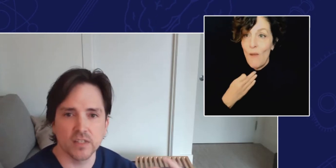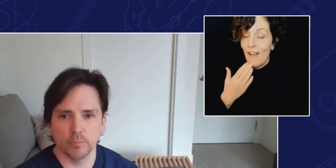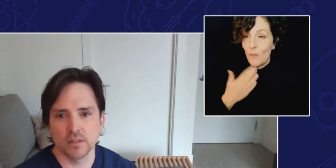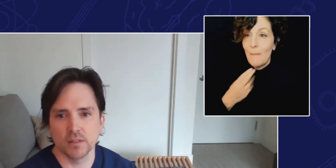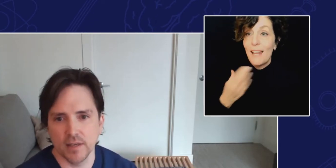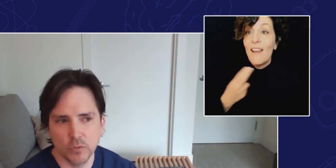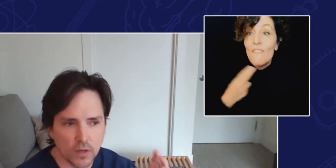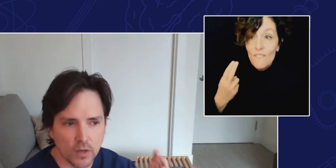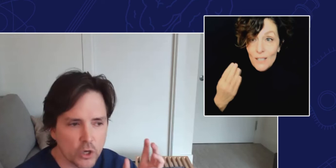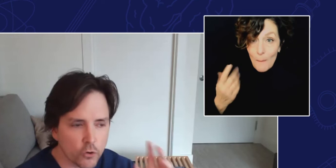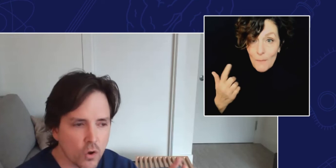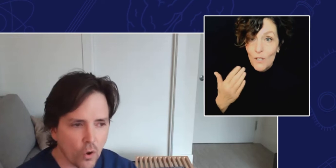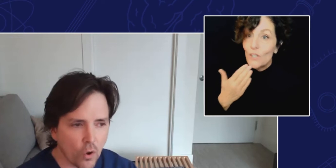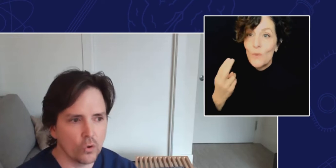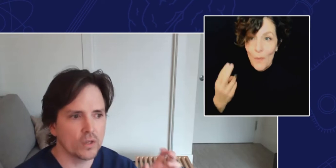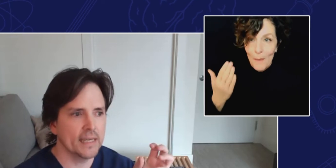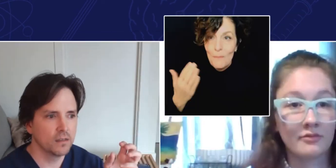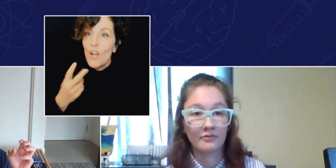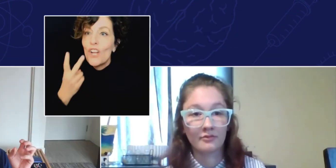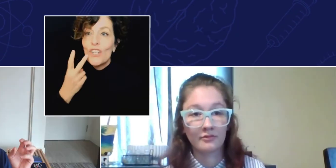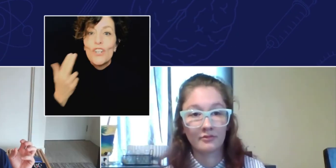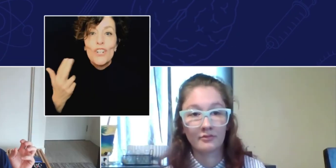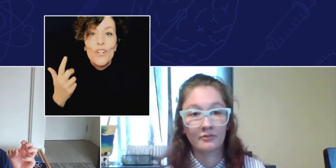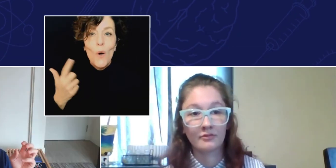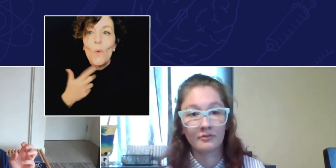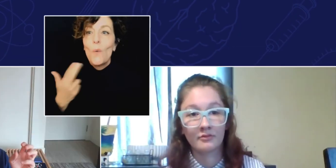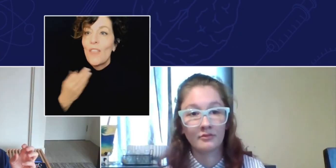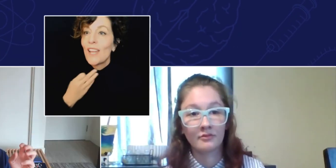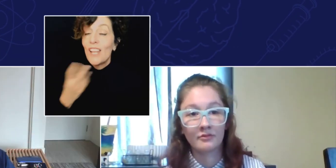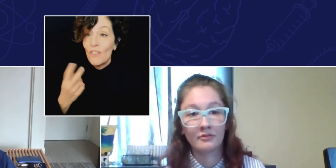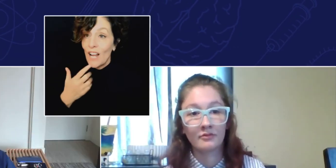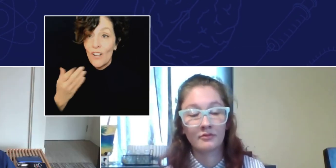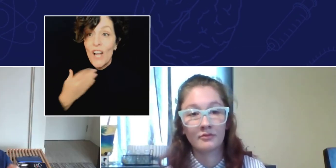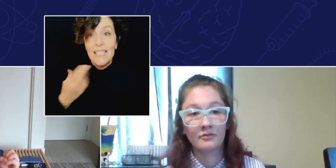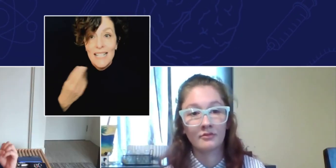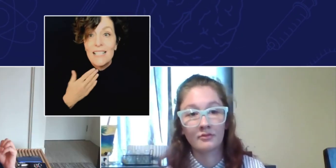visible to them, you -- your goal in... [DR. RUFFIN:] with hearing loss is,